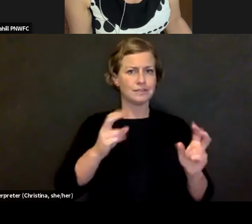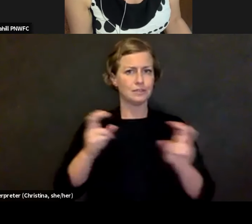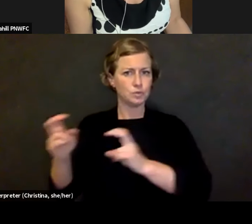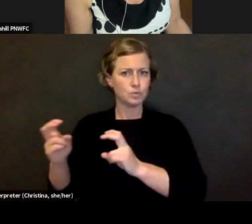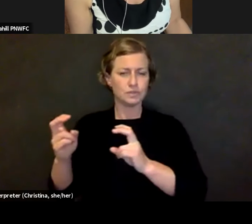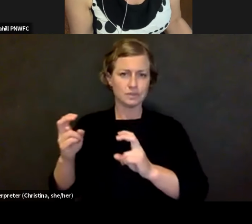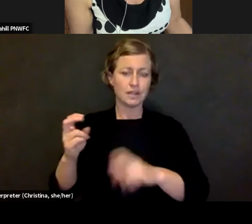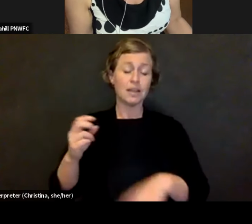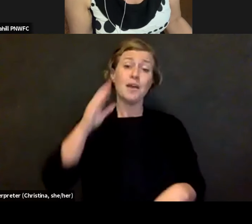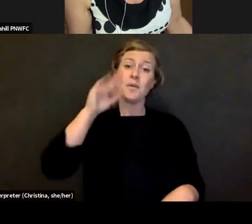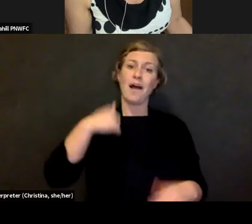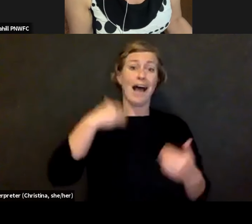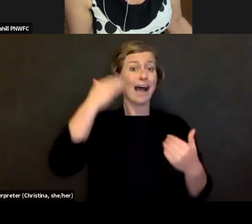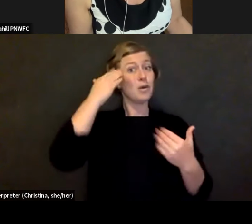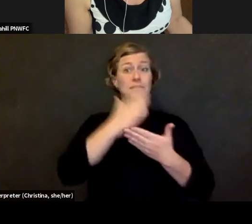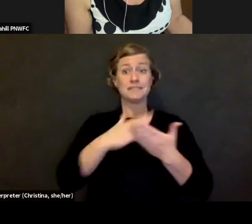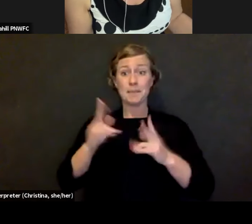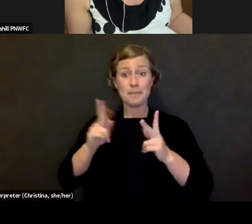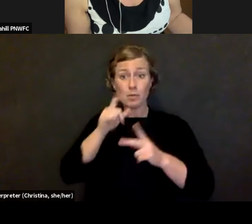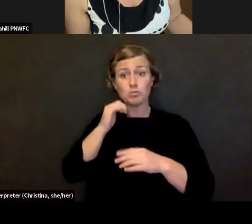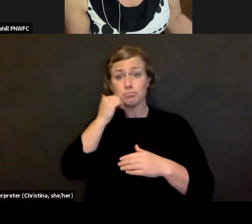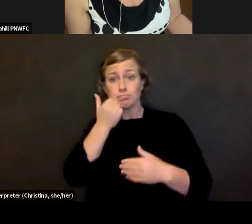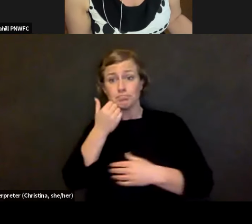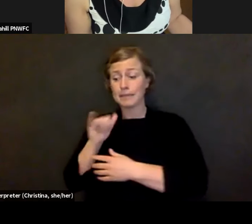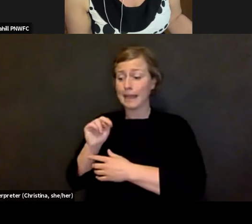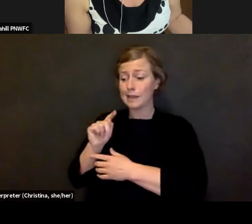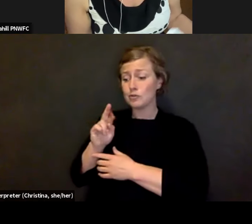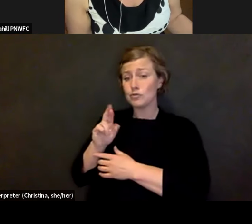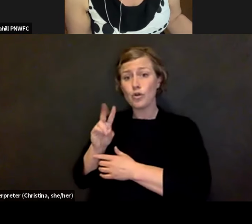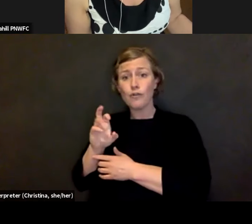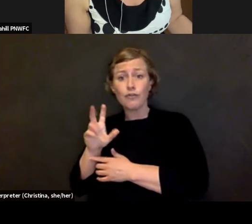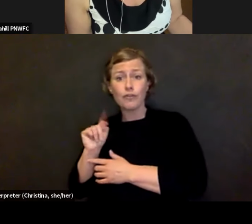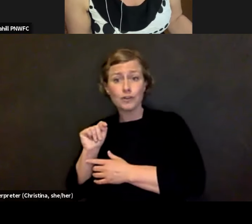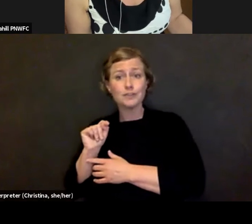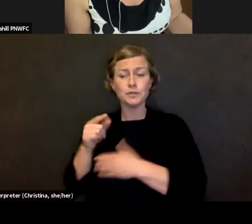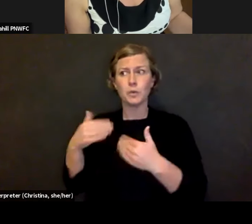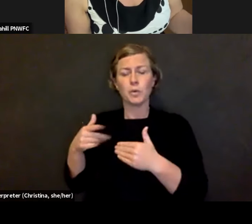support other people in their success around justice, social justice issues. And, you know, I